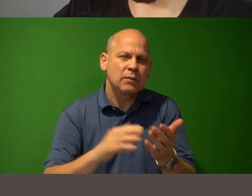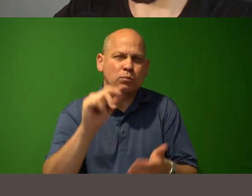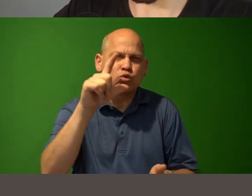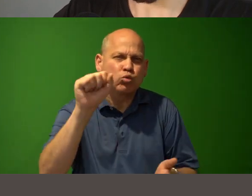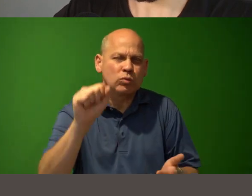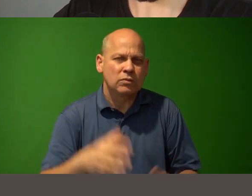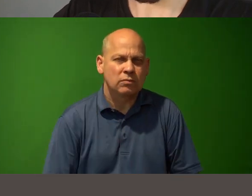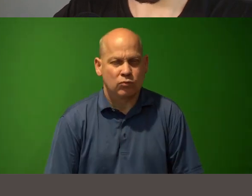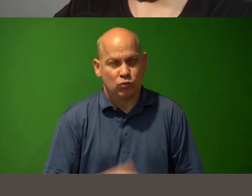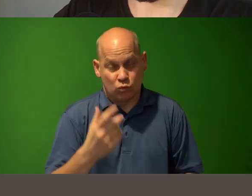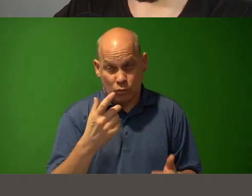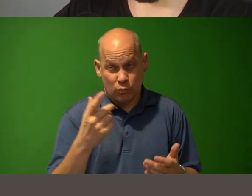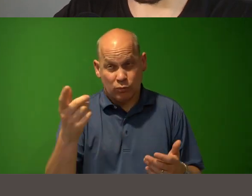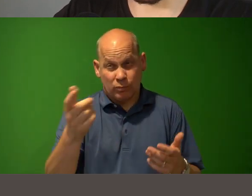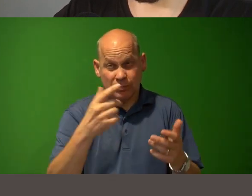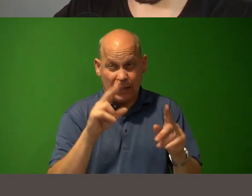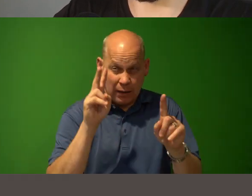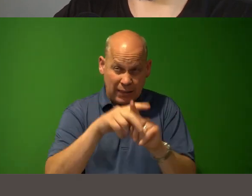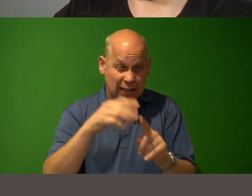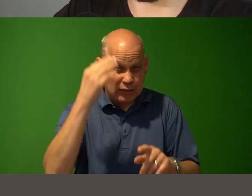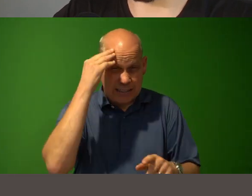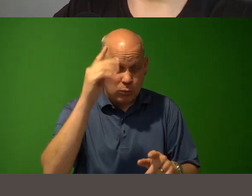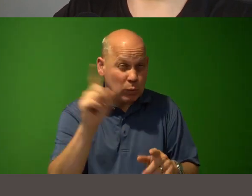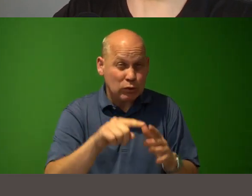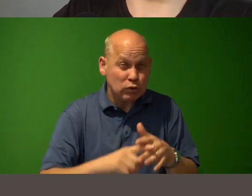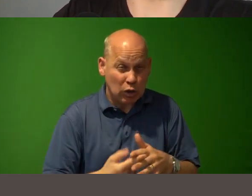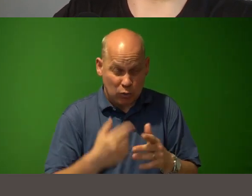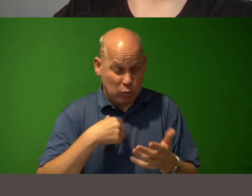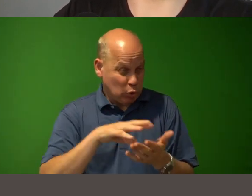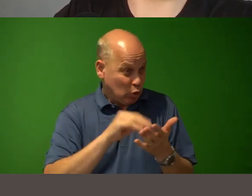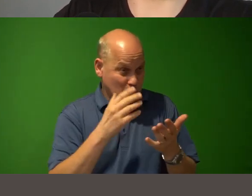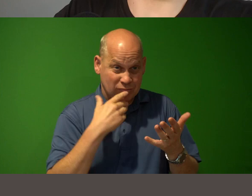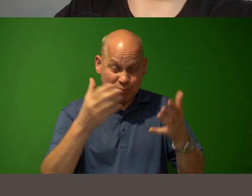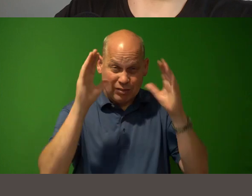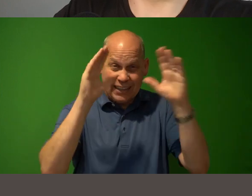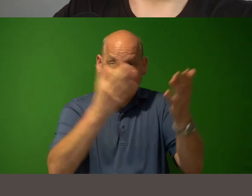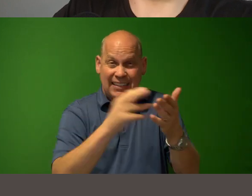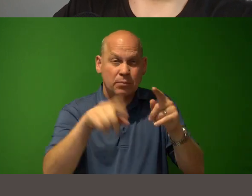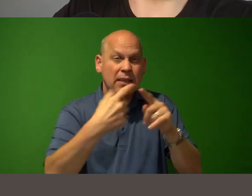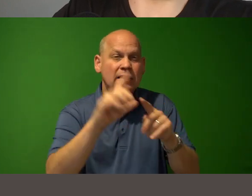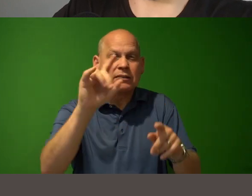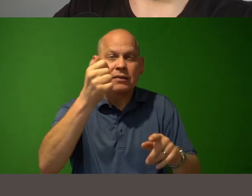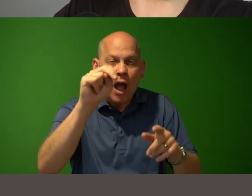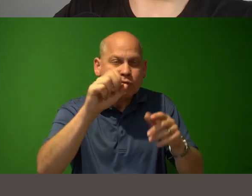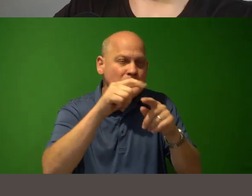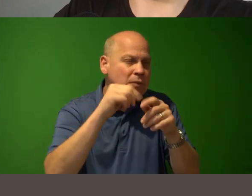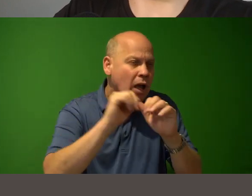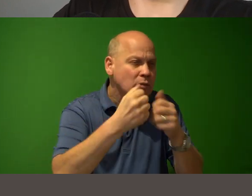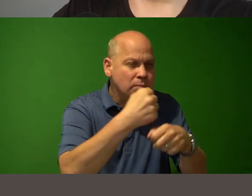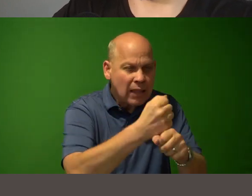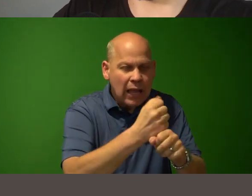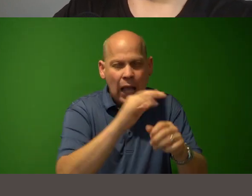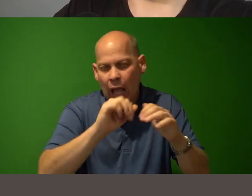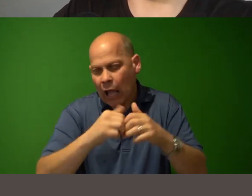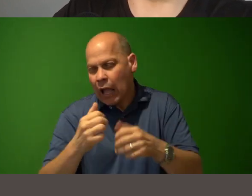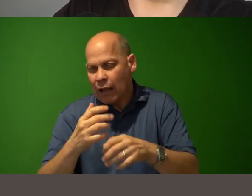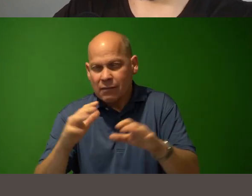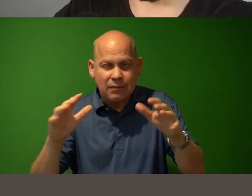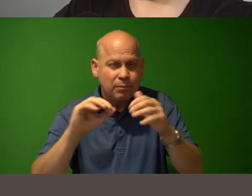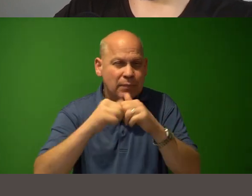So applying our knowledge, where do we start we learned some great things about diagrams to make how to make examples.